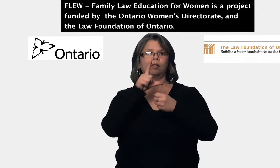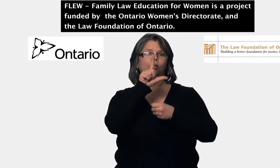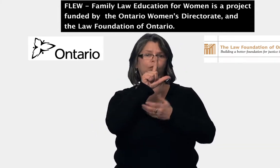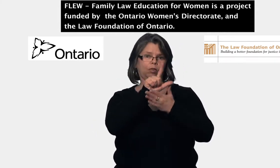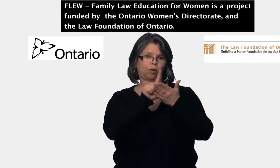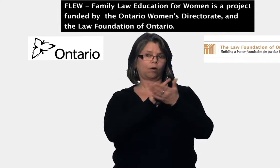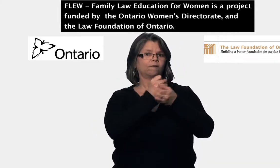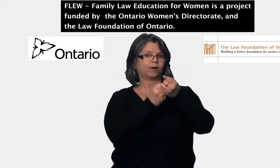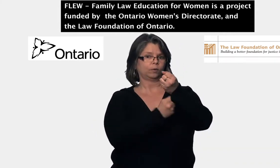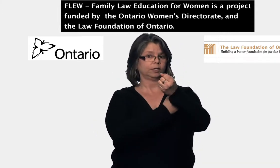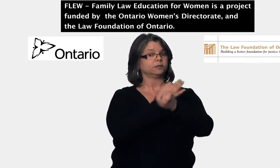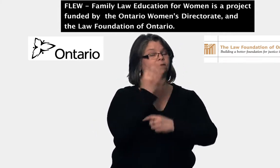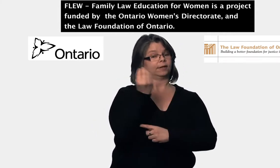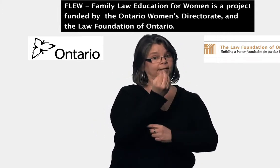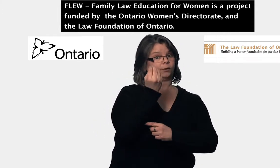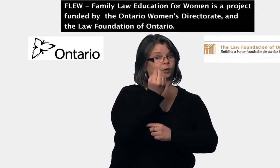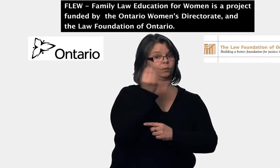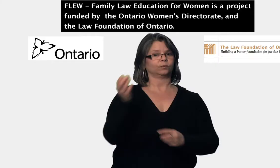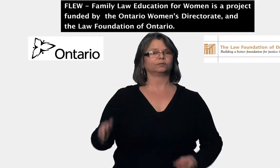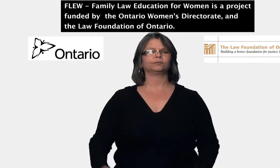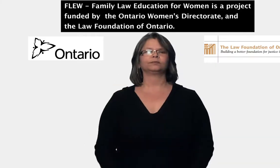and the Law Foundation of Ontario.